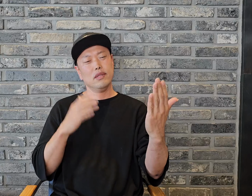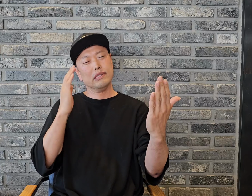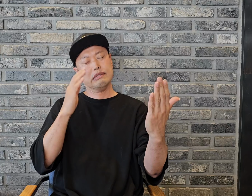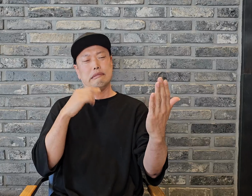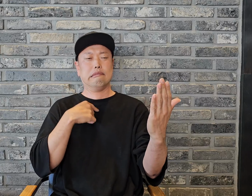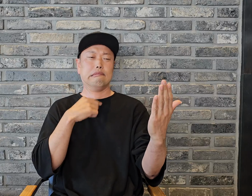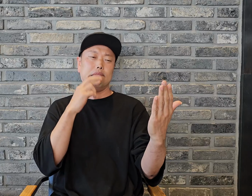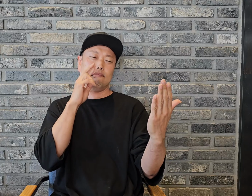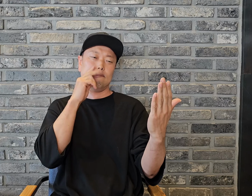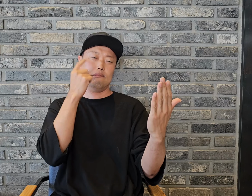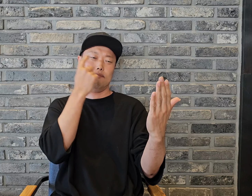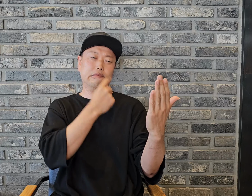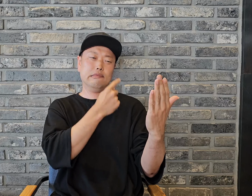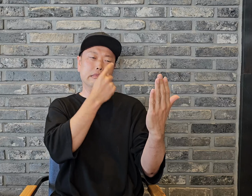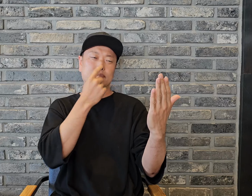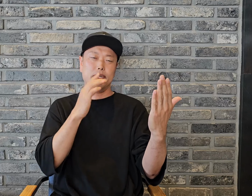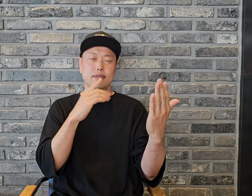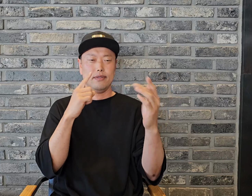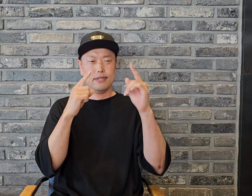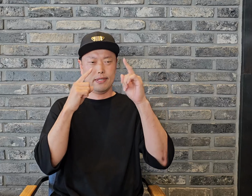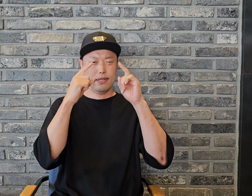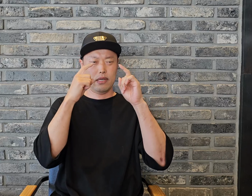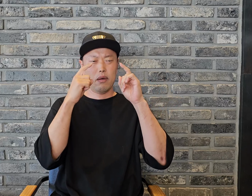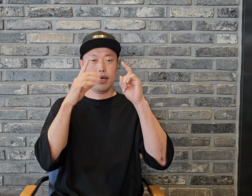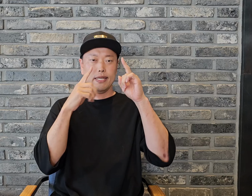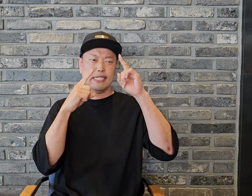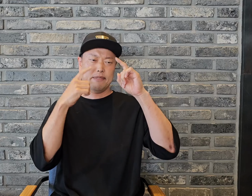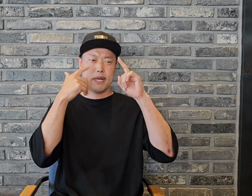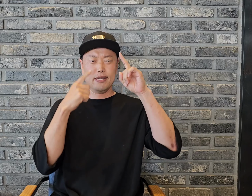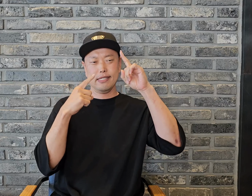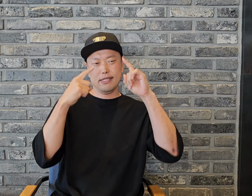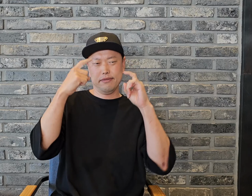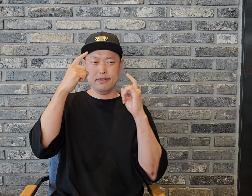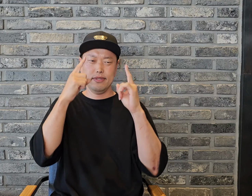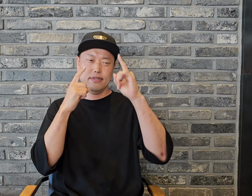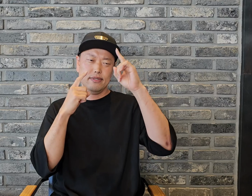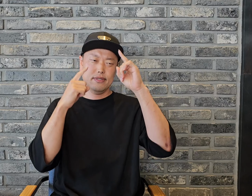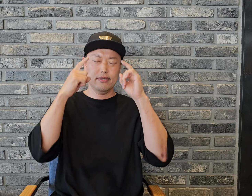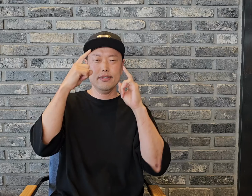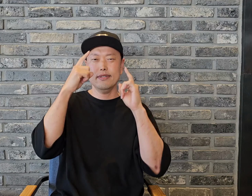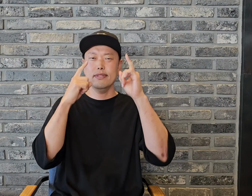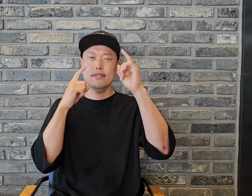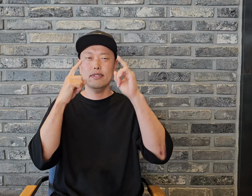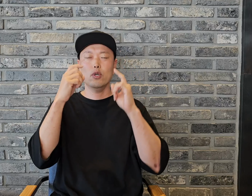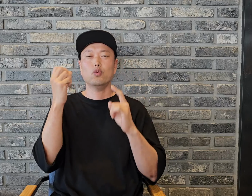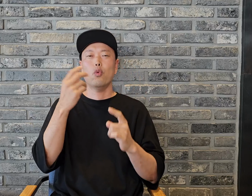going through the process of checking for errors. I make facial expressions in this way and that, and